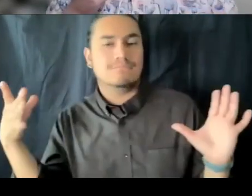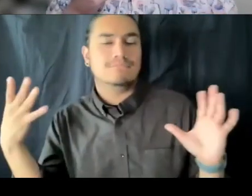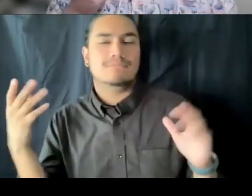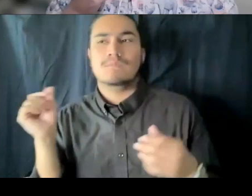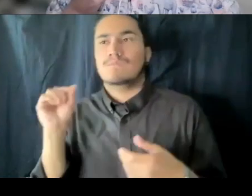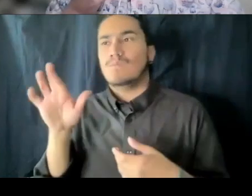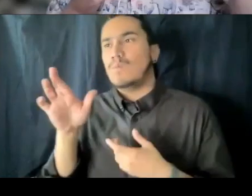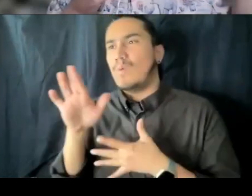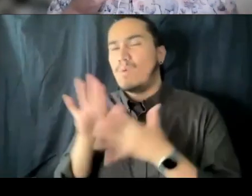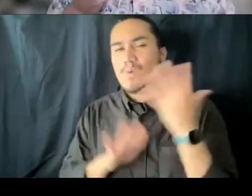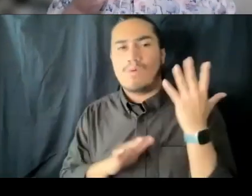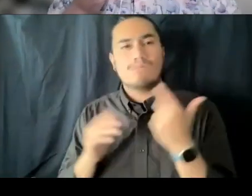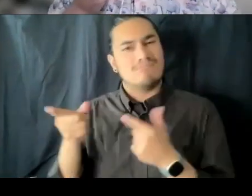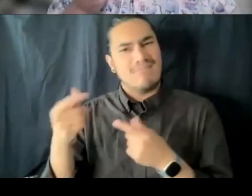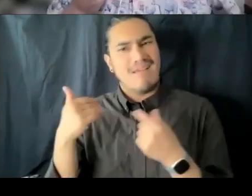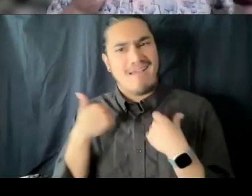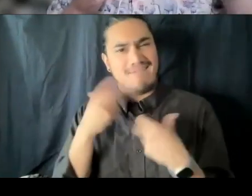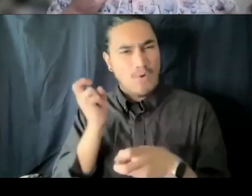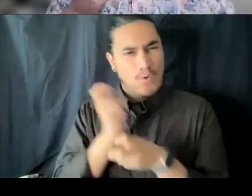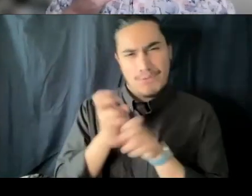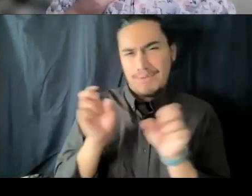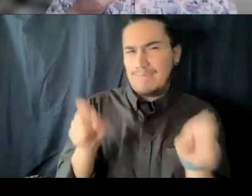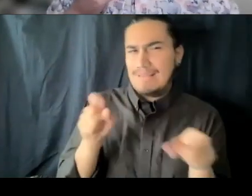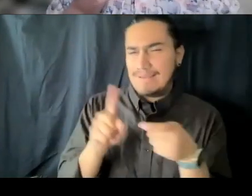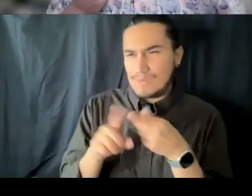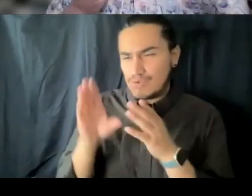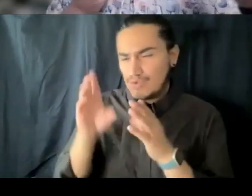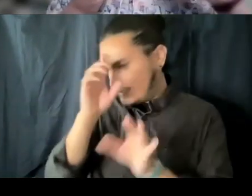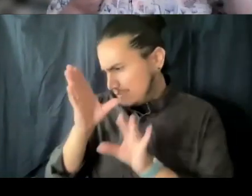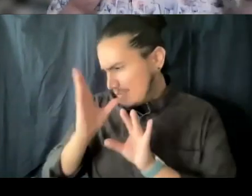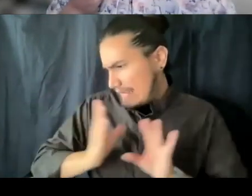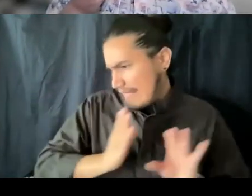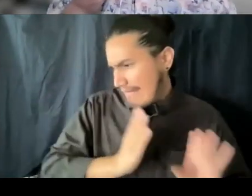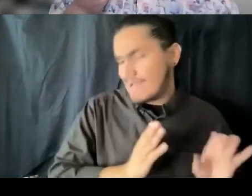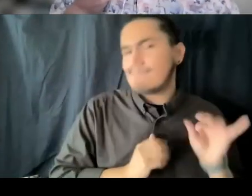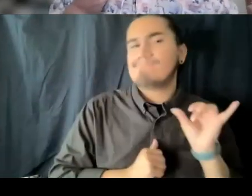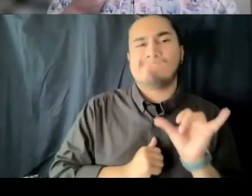and have a harder ability planning and trusting people,